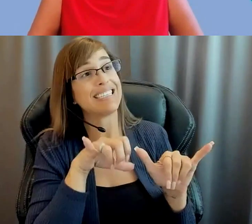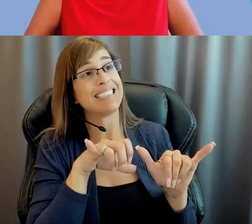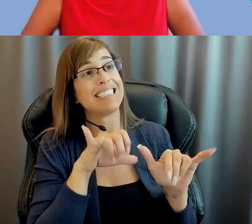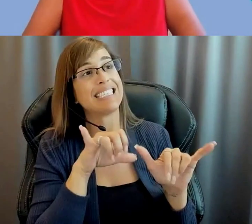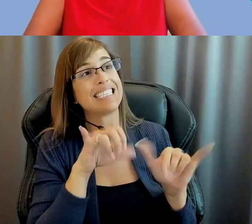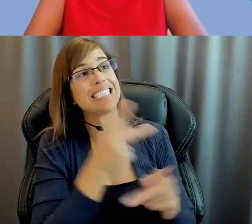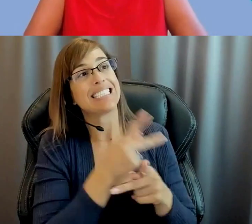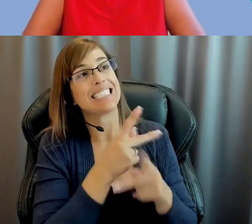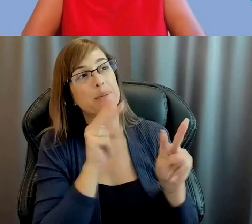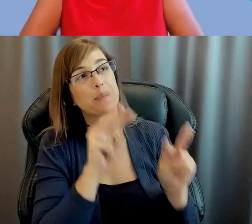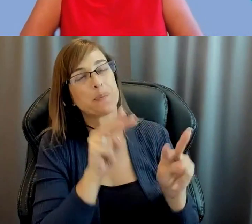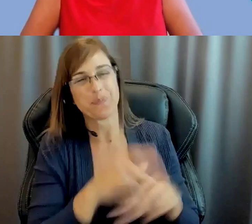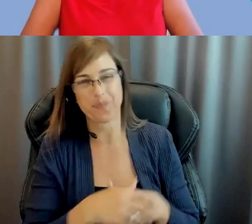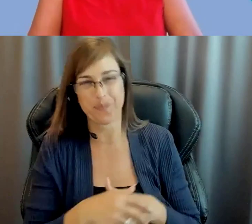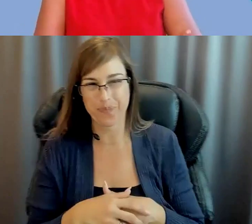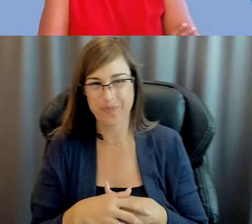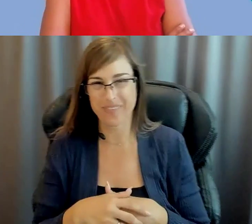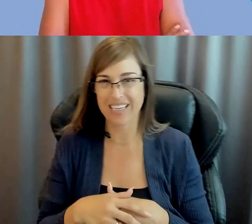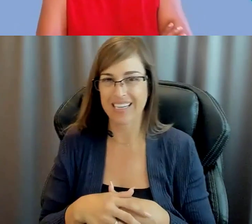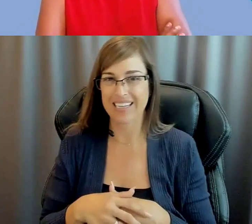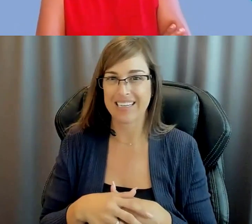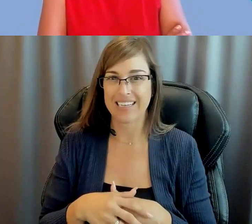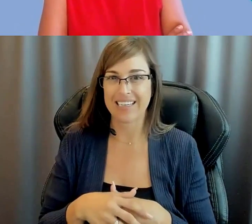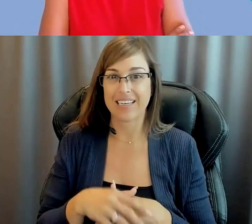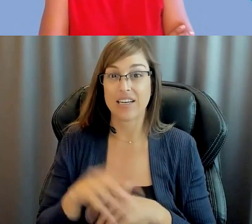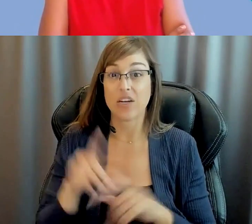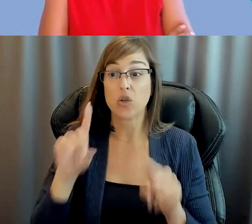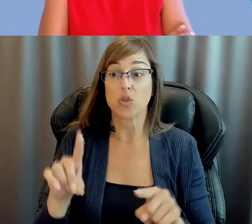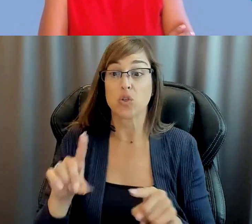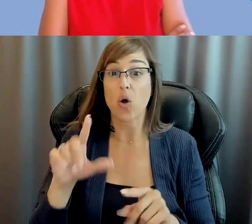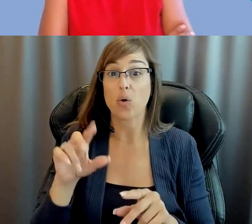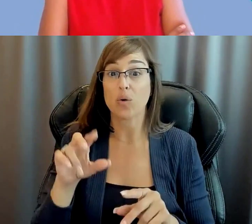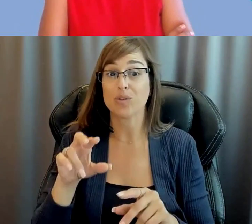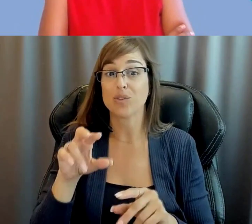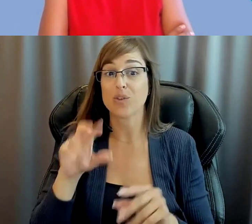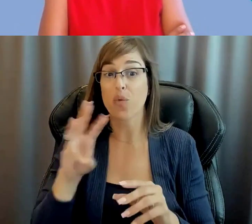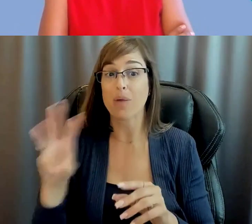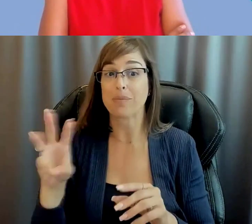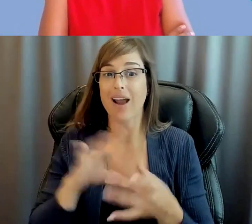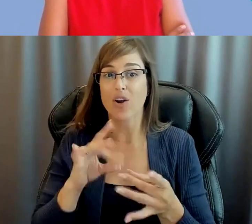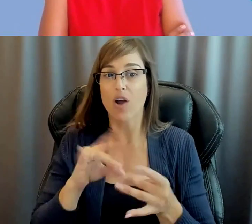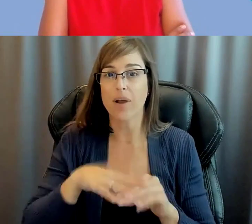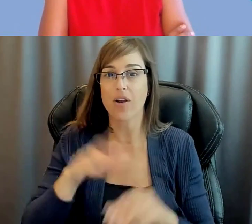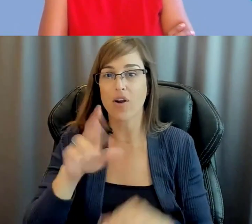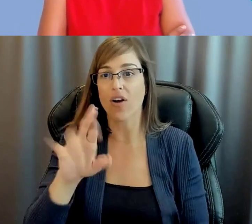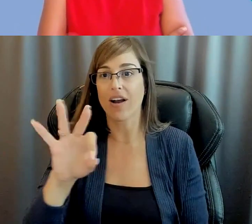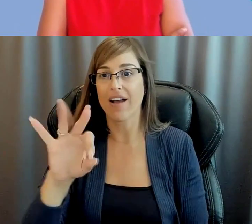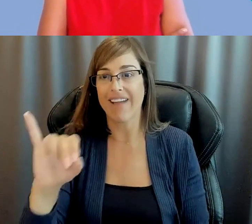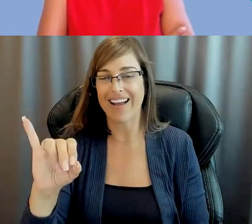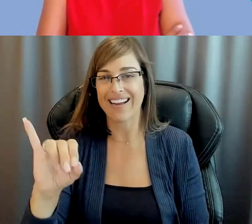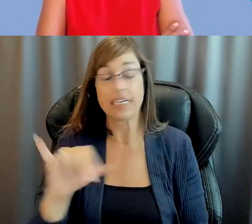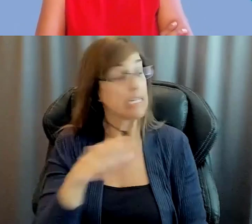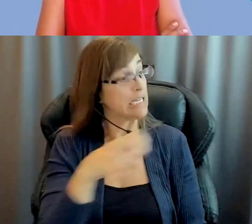Dr. Patricia Valdez: Yeah, but they .. Dr. Patricia Valdez: Go to ORI's website and comment on their RFI. Elyse Sullivan: Yeah, maybe .. Dr. Ranjini Ambalavanar: Yes. Elyse Sullivan: Yes.